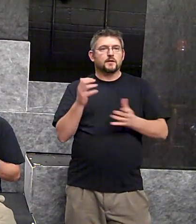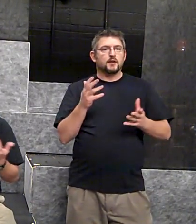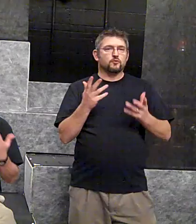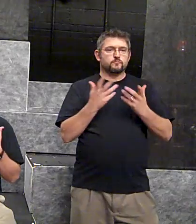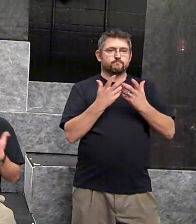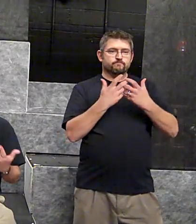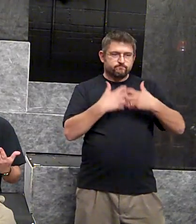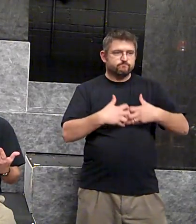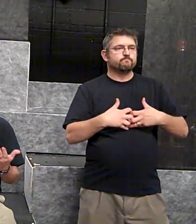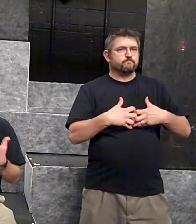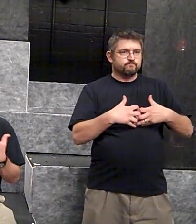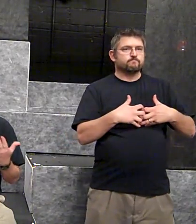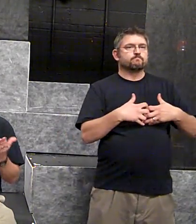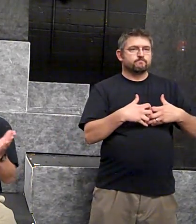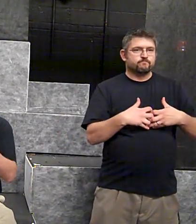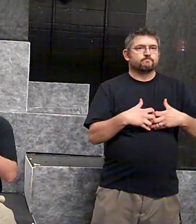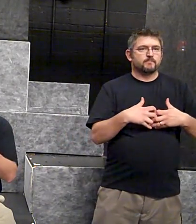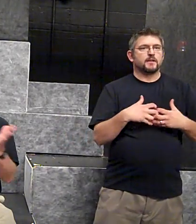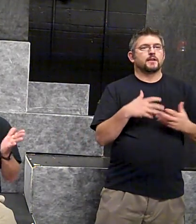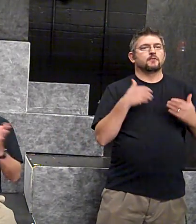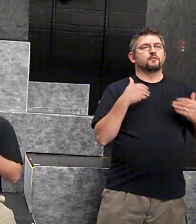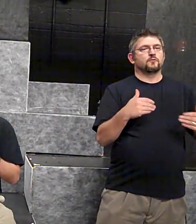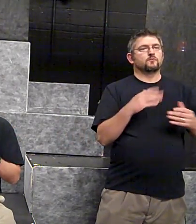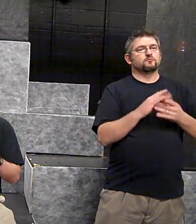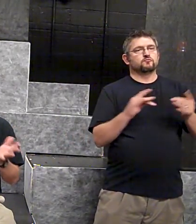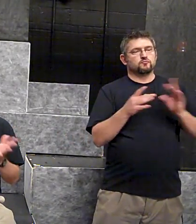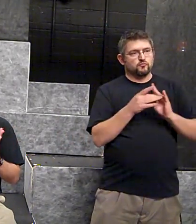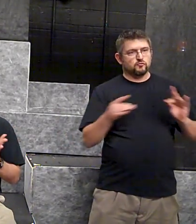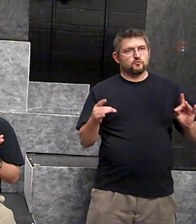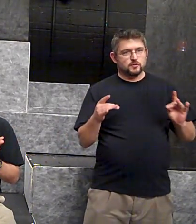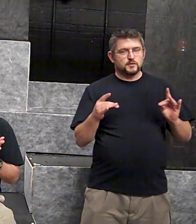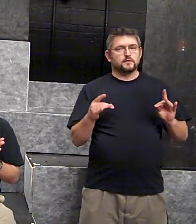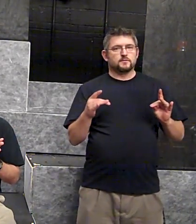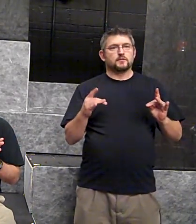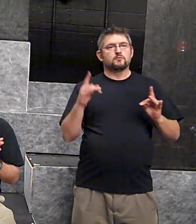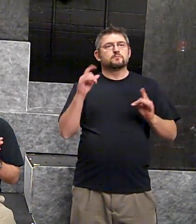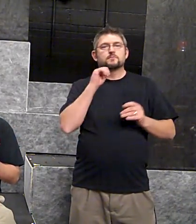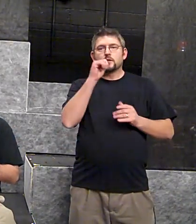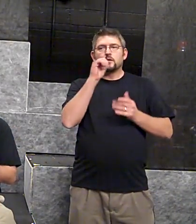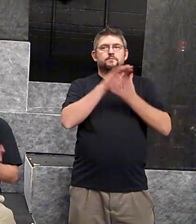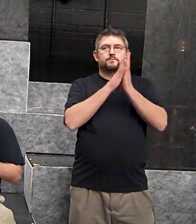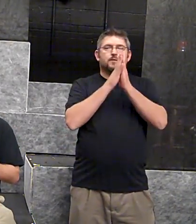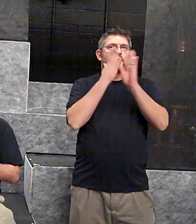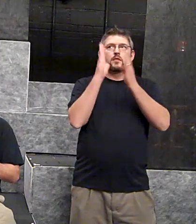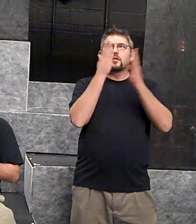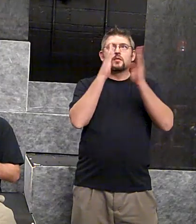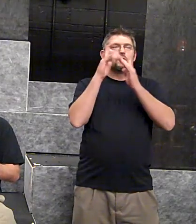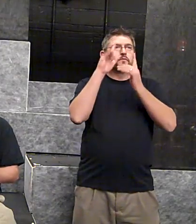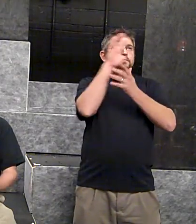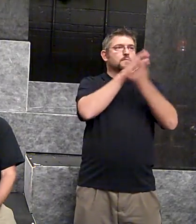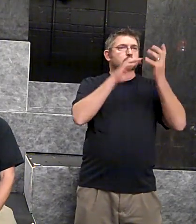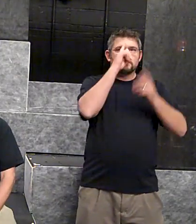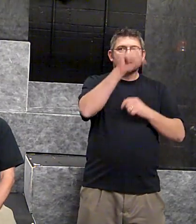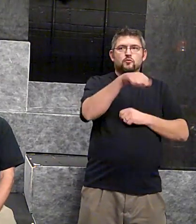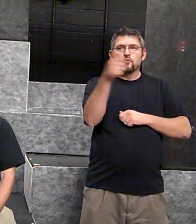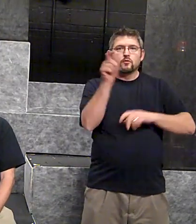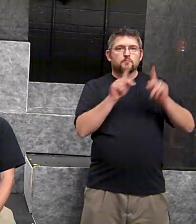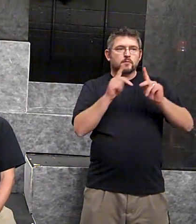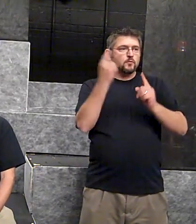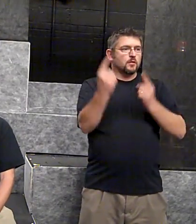and not become something that's distracting or confusing because there's other people on stage that aren't necessarily